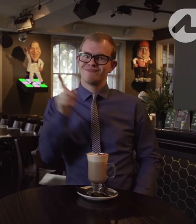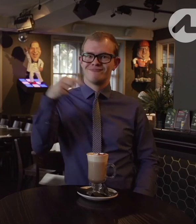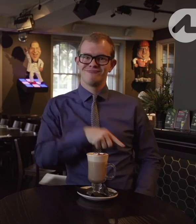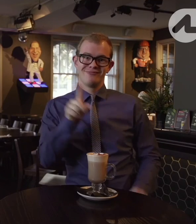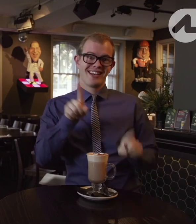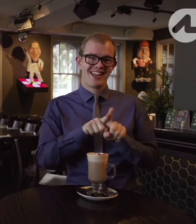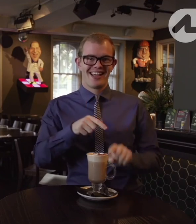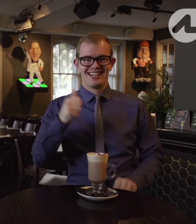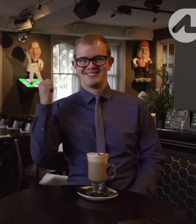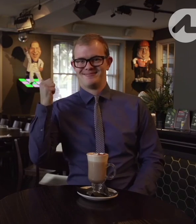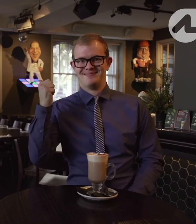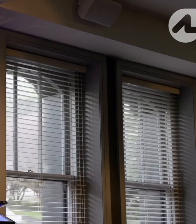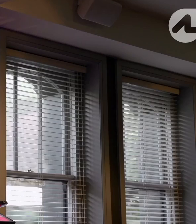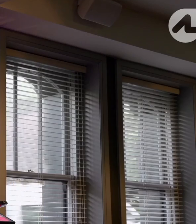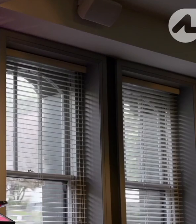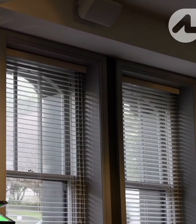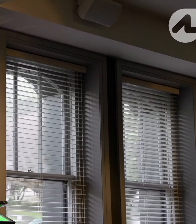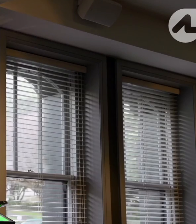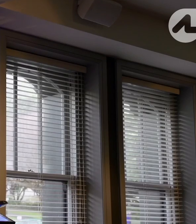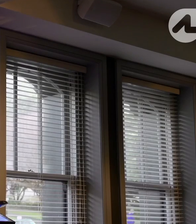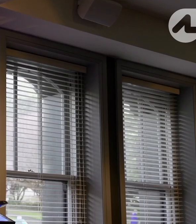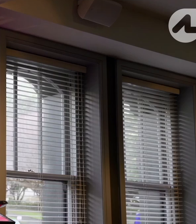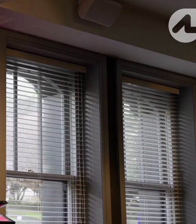And after that, they can rock and roll like John Key!